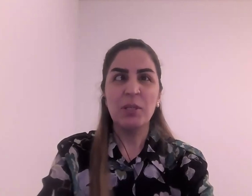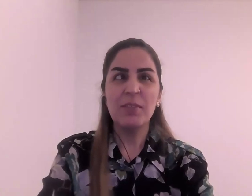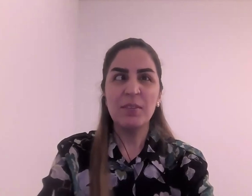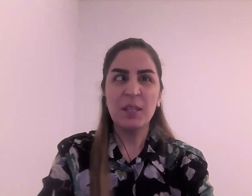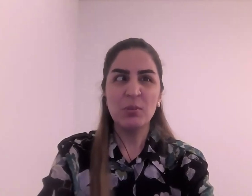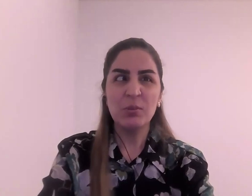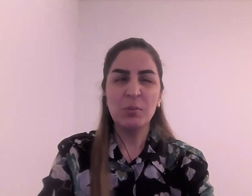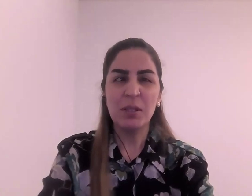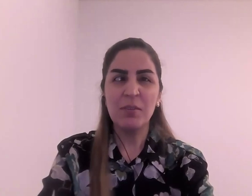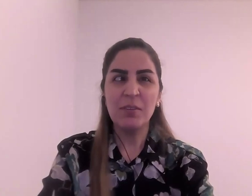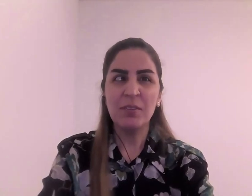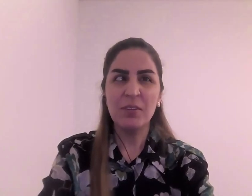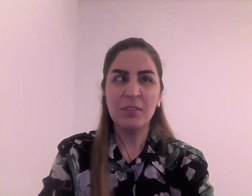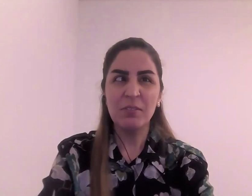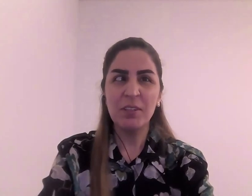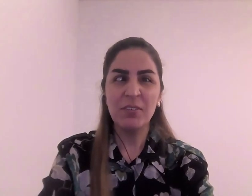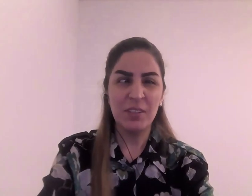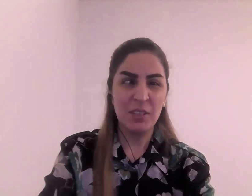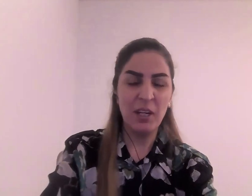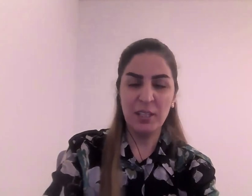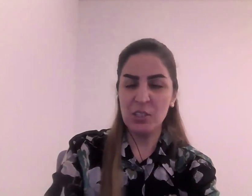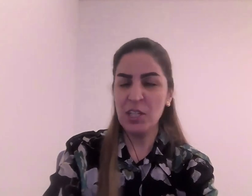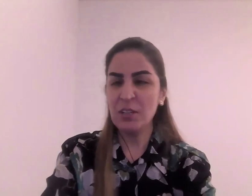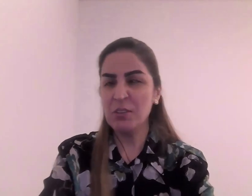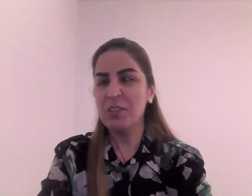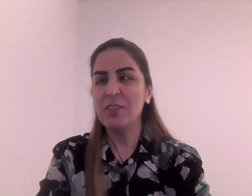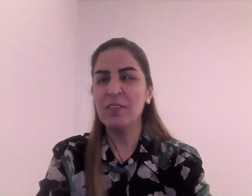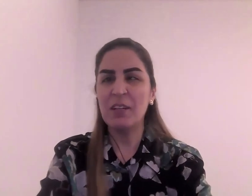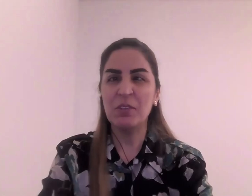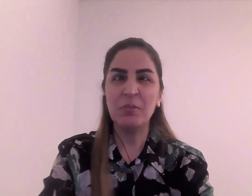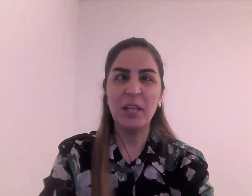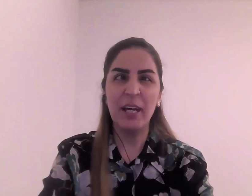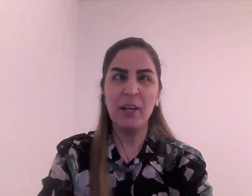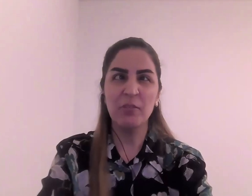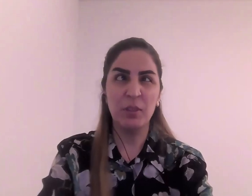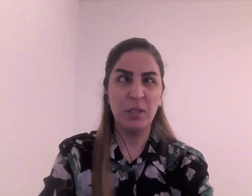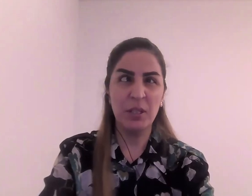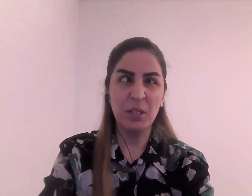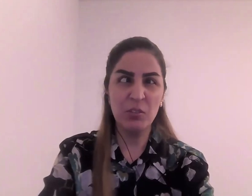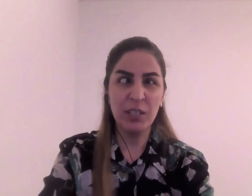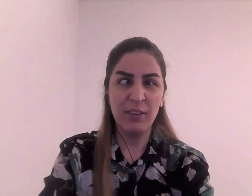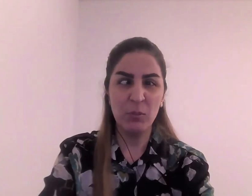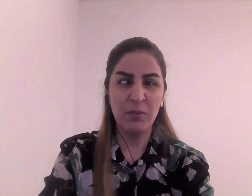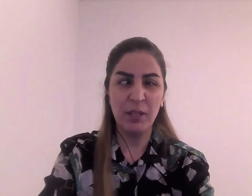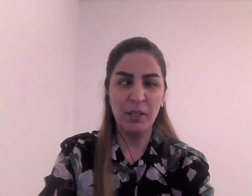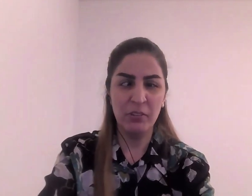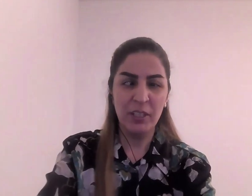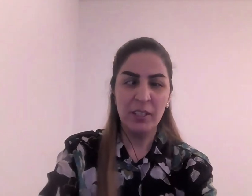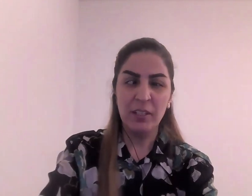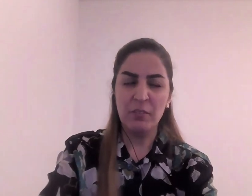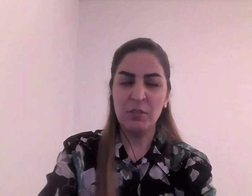first in the chain of events that you will have regarding different aspects of refugees